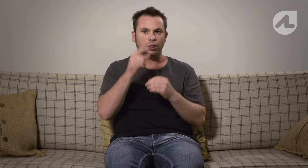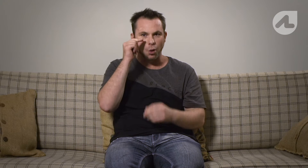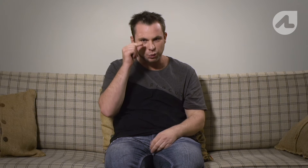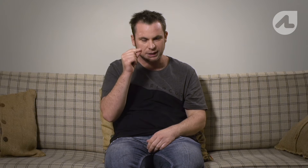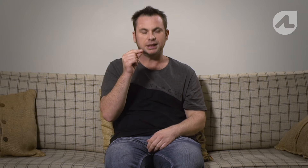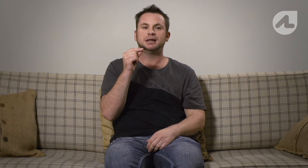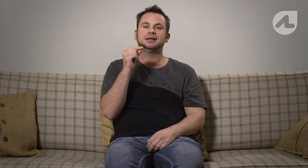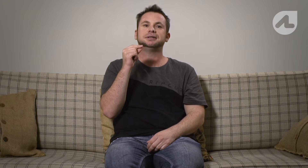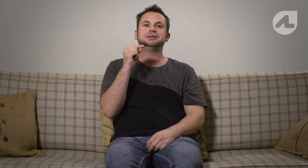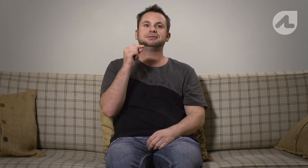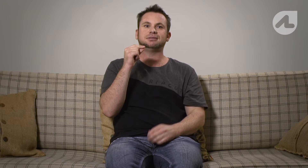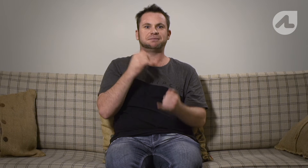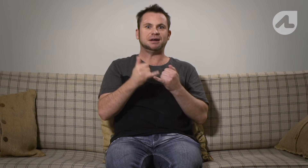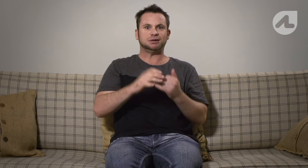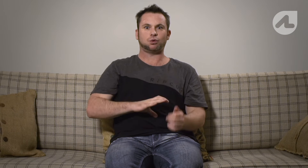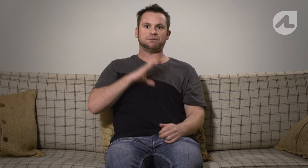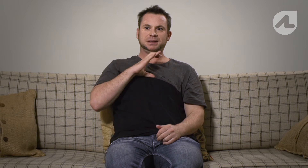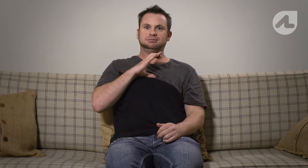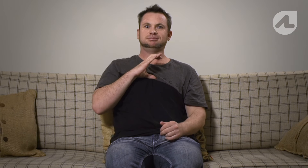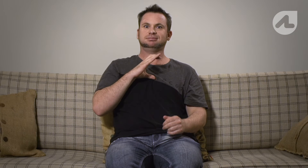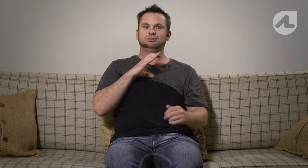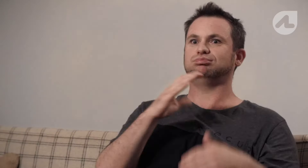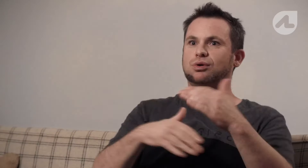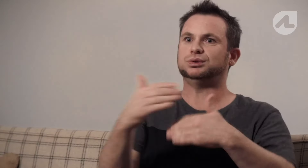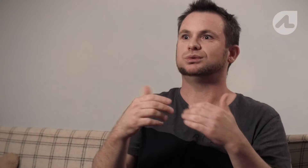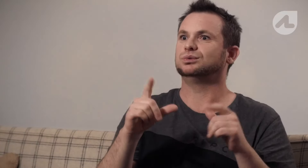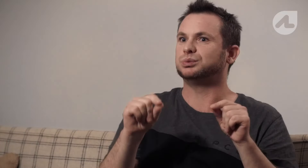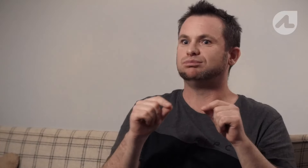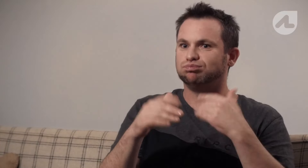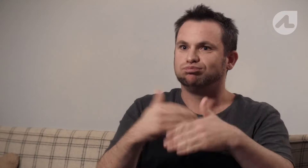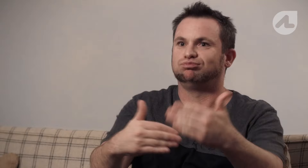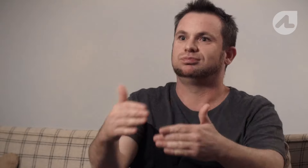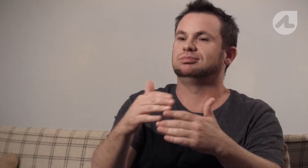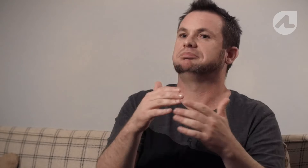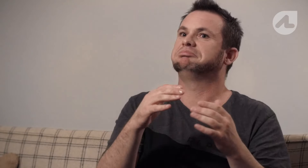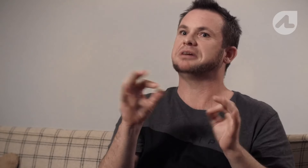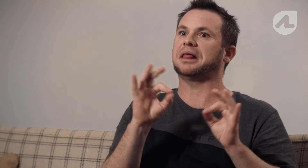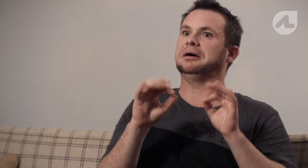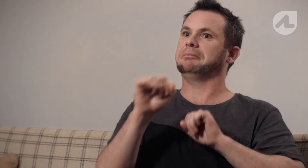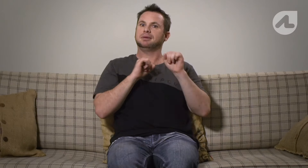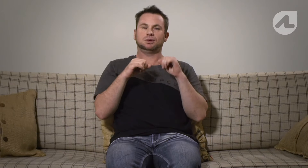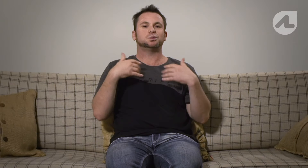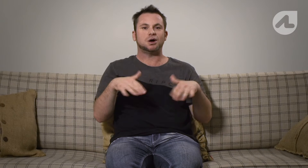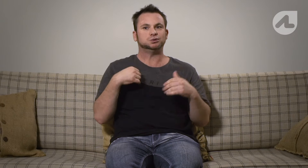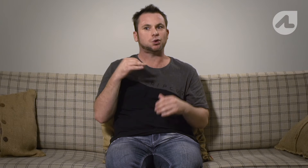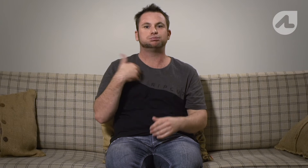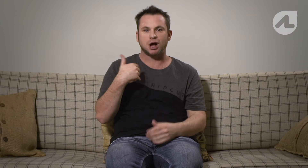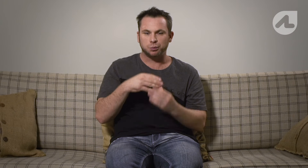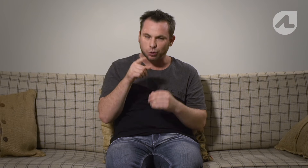She's doing really well with Logan. She's really confident... she knows what she's doing and she hasn't shied away from doing anything.